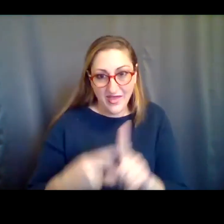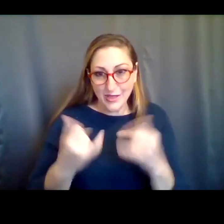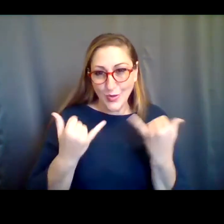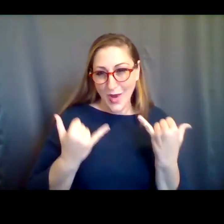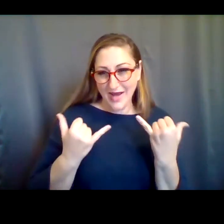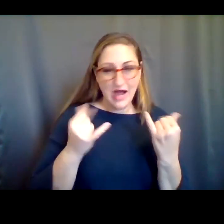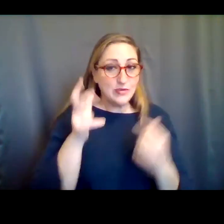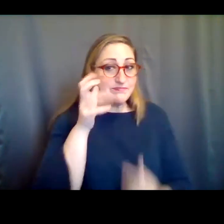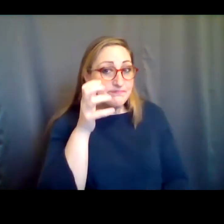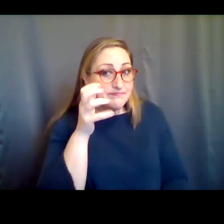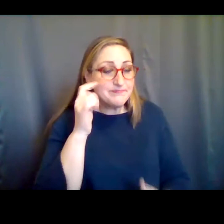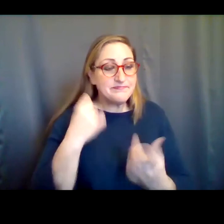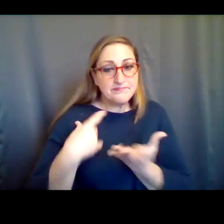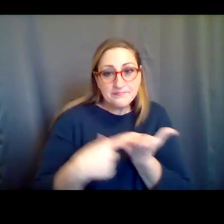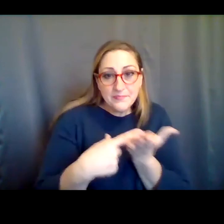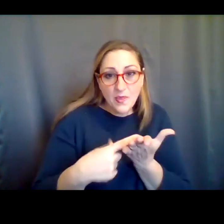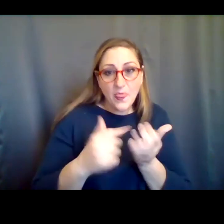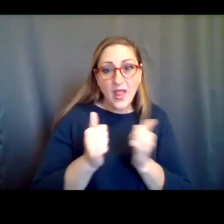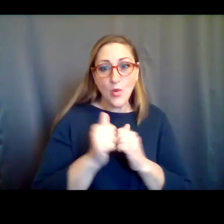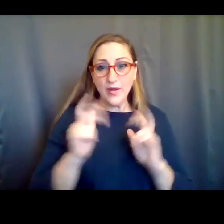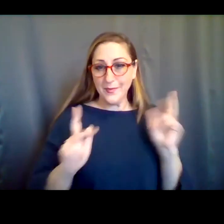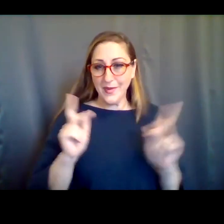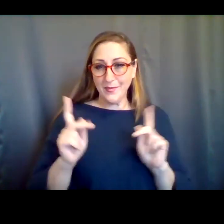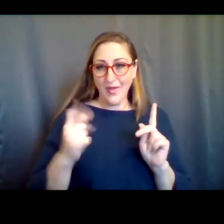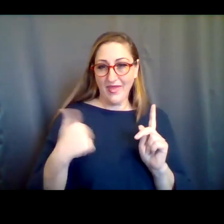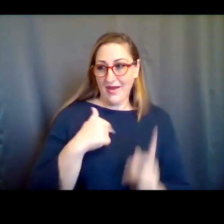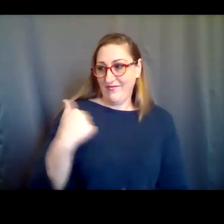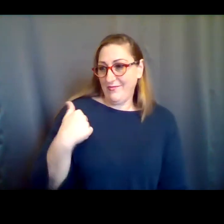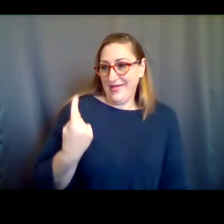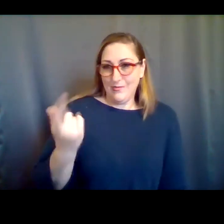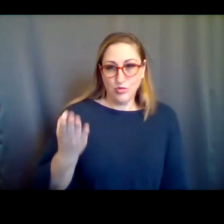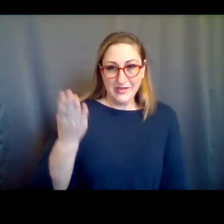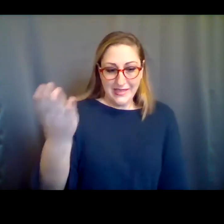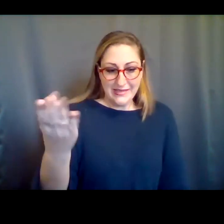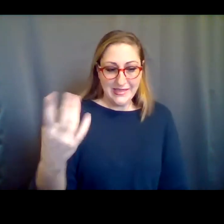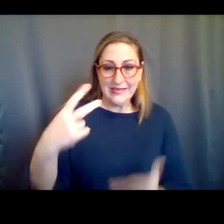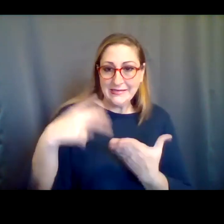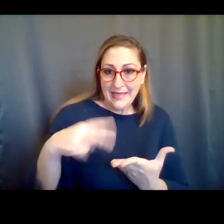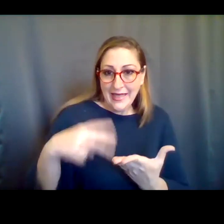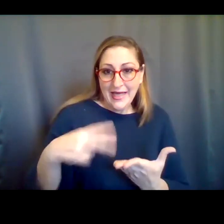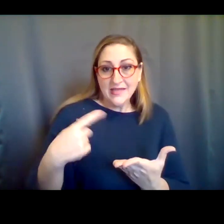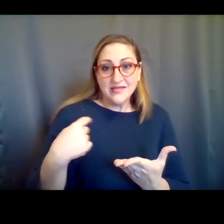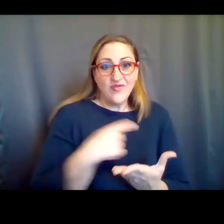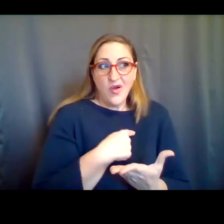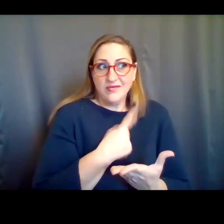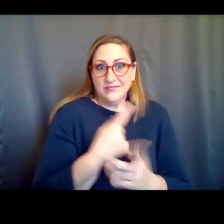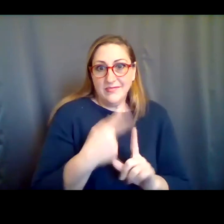listening and having conversations with folks that have been presenting dance for months so that we can learn from them